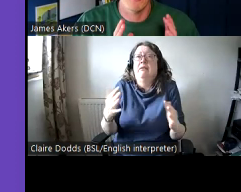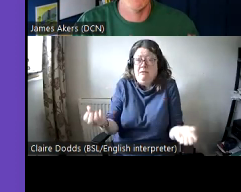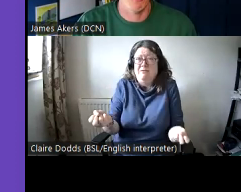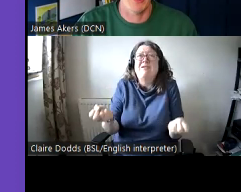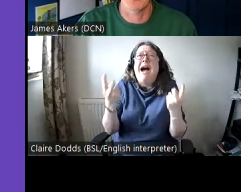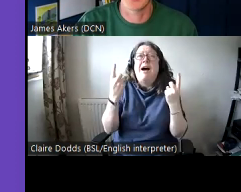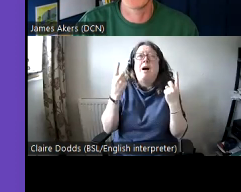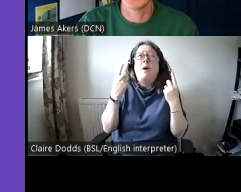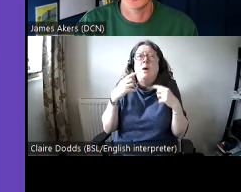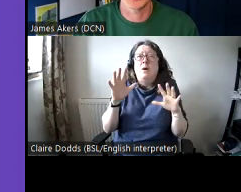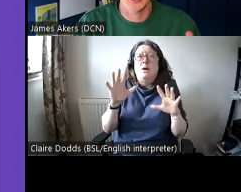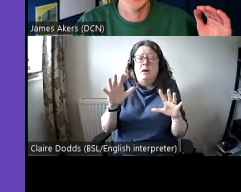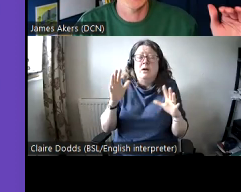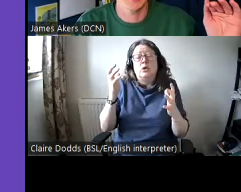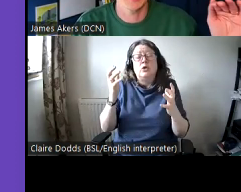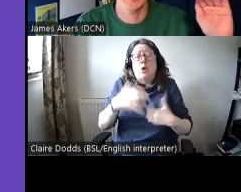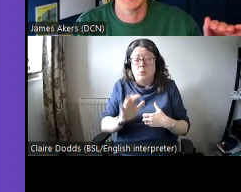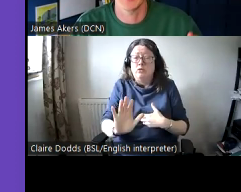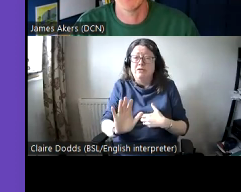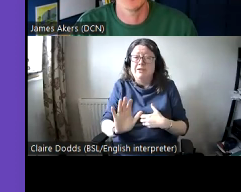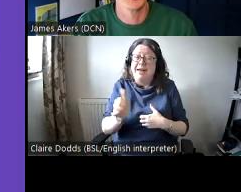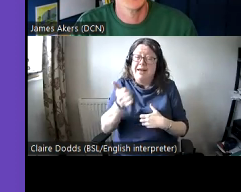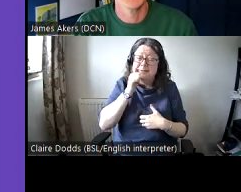we're aware of that, this content is set at that level.